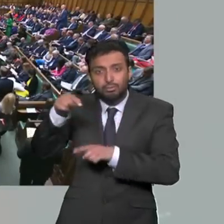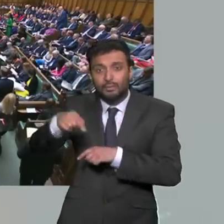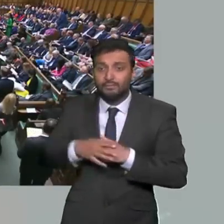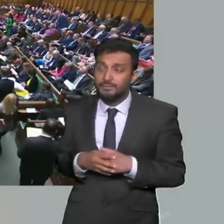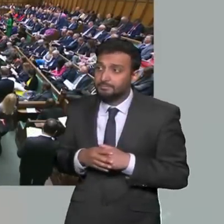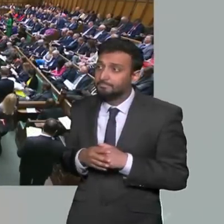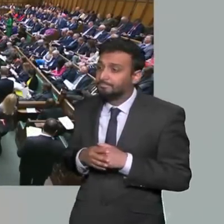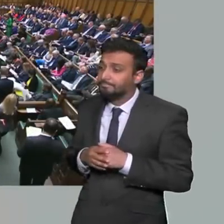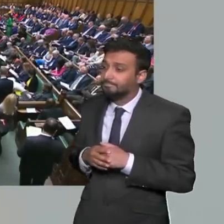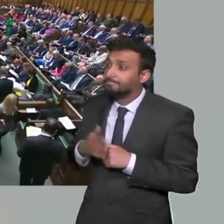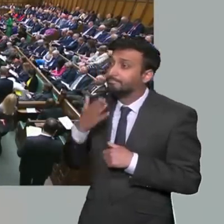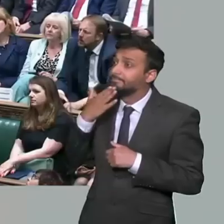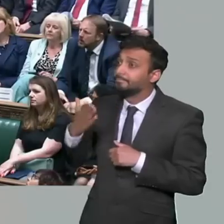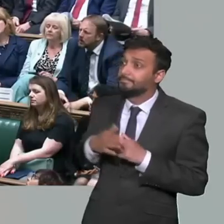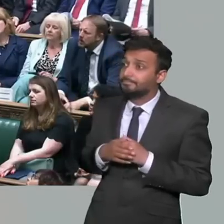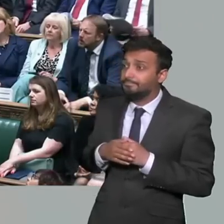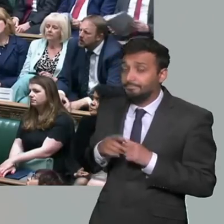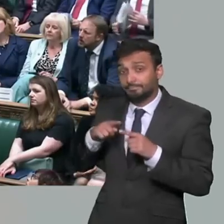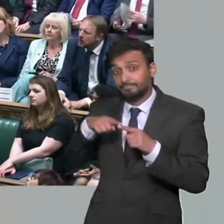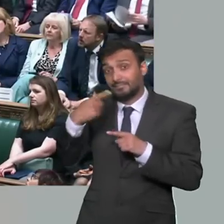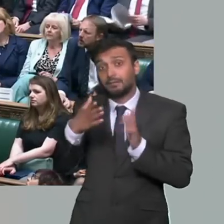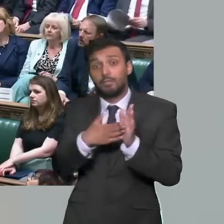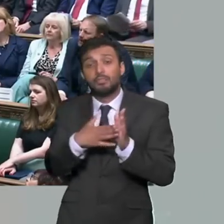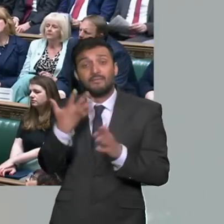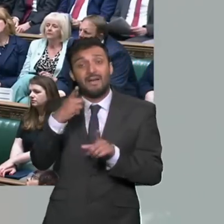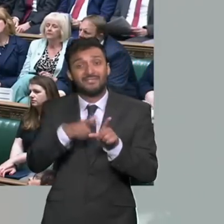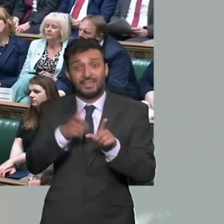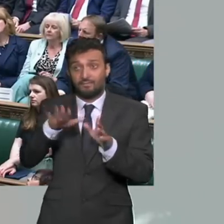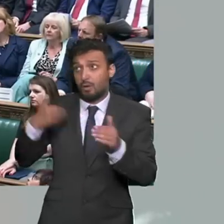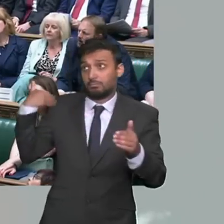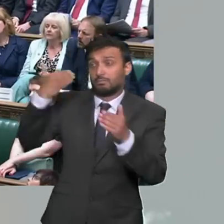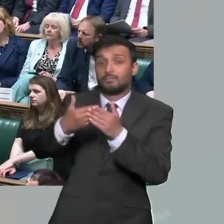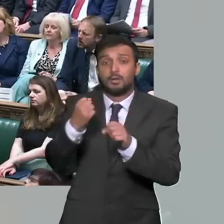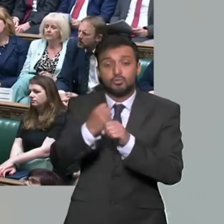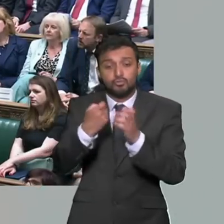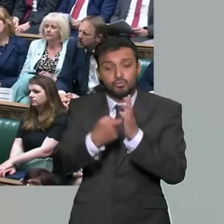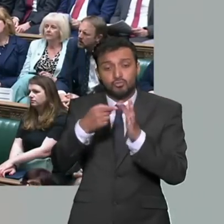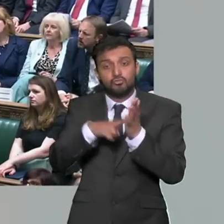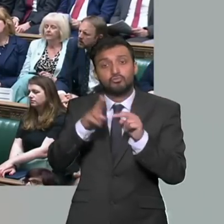Next month marks five years since the horrific Grenfell Tower fire which killed 72 people.